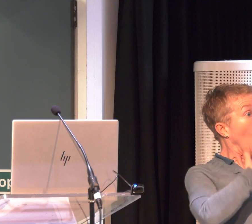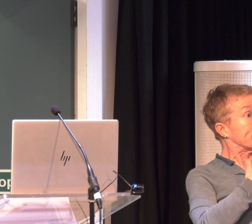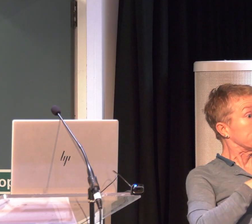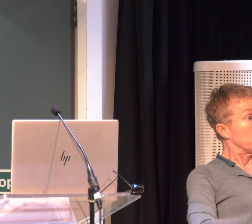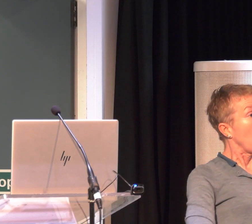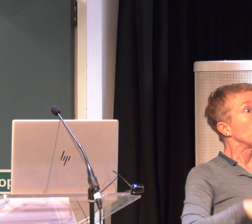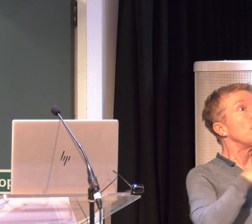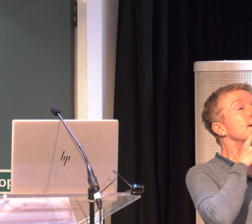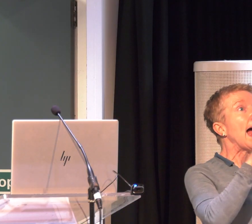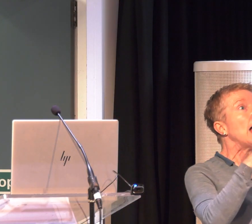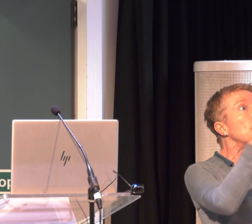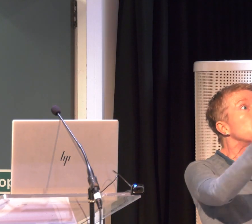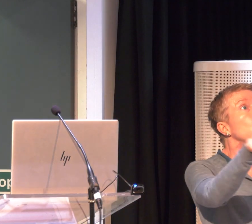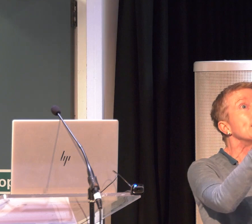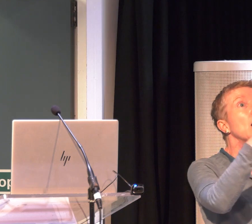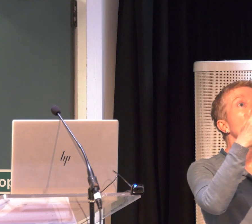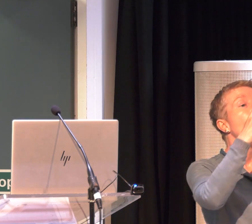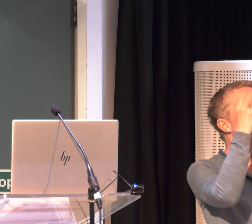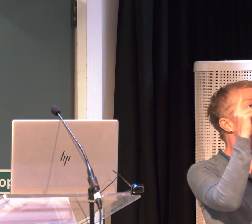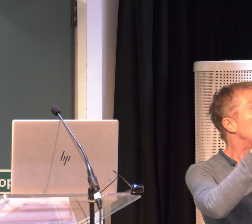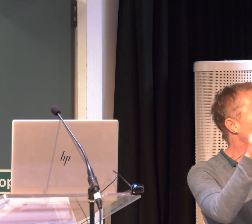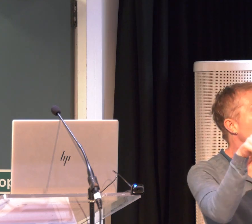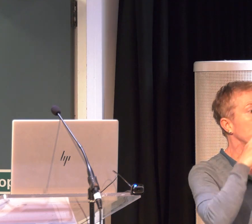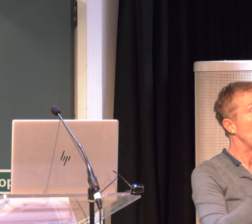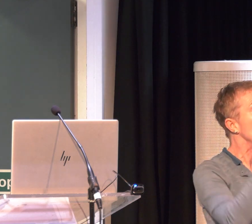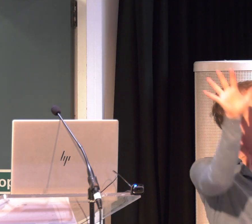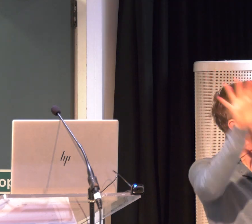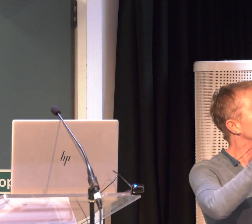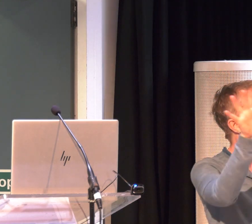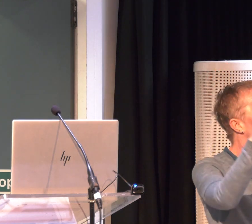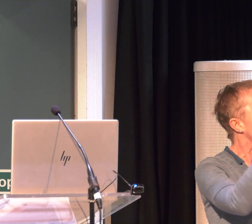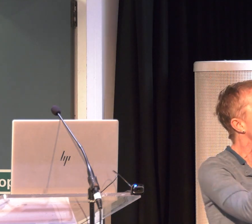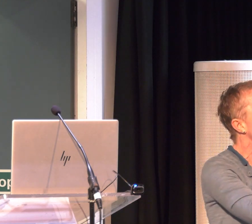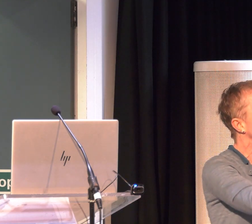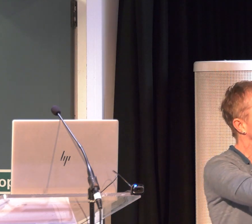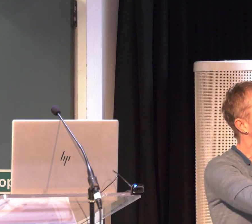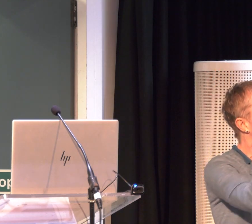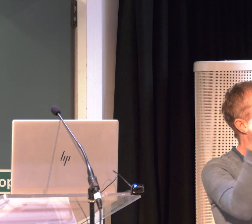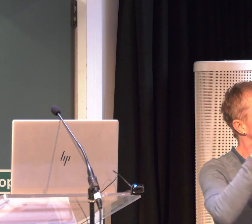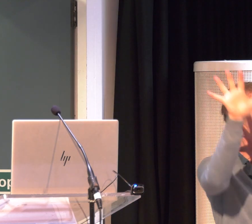to create painting all through gestures because they couldn't do otherwise. It was a fascinating programme. I did that for five years,